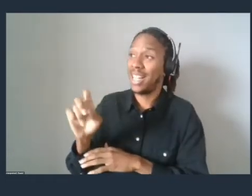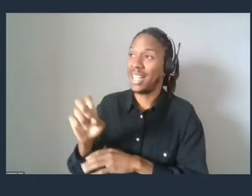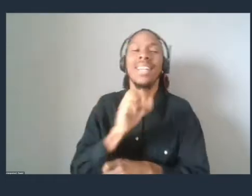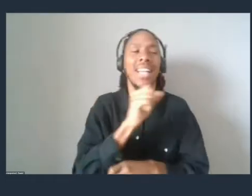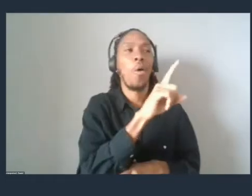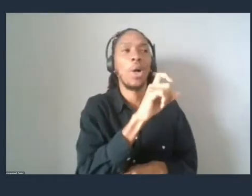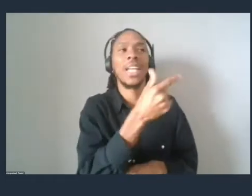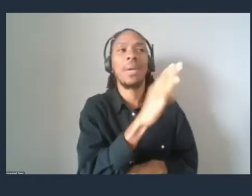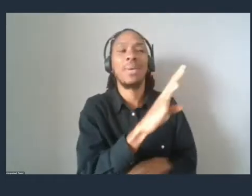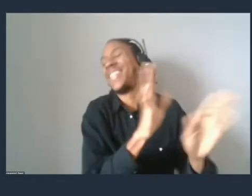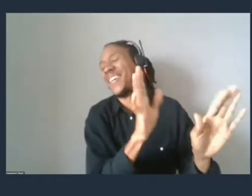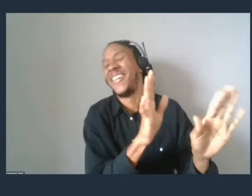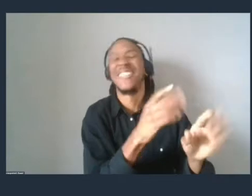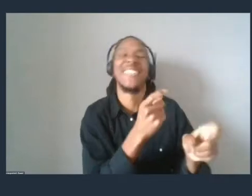No, that's actually-